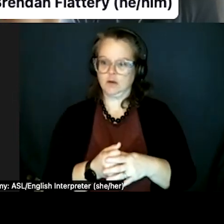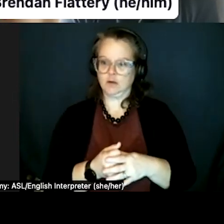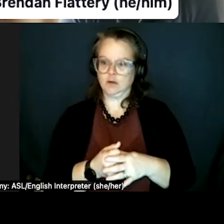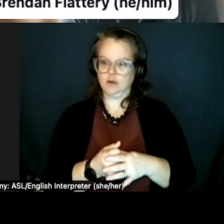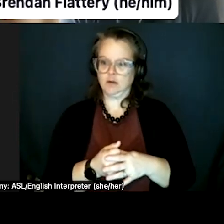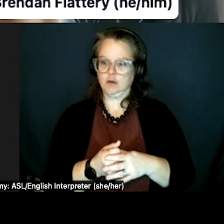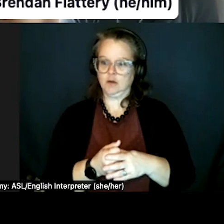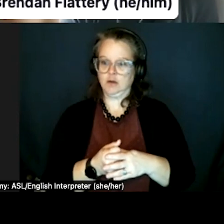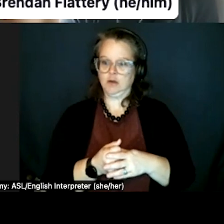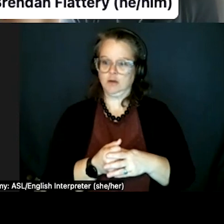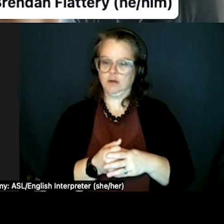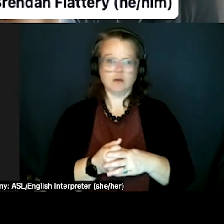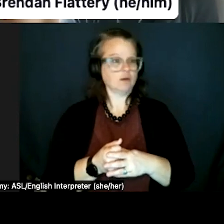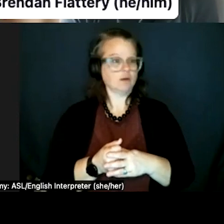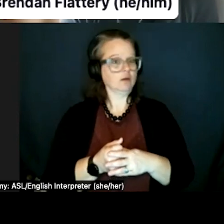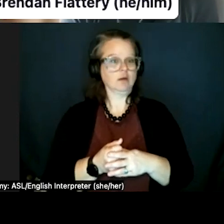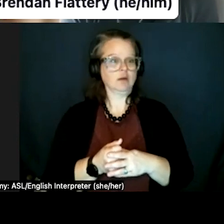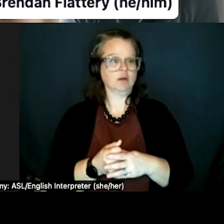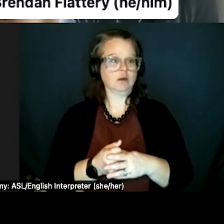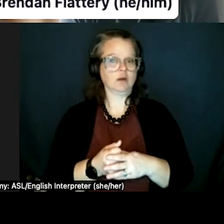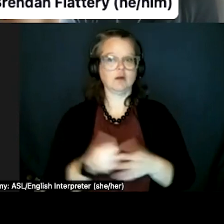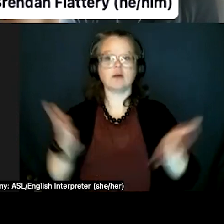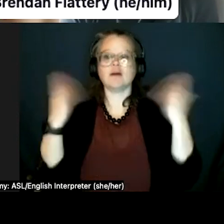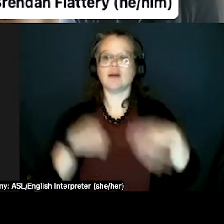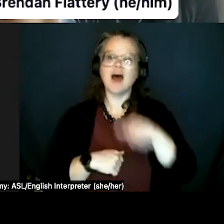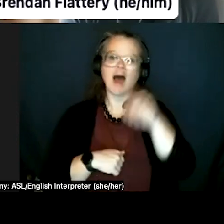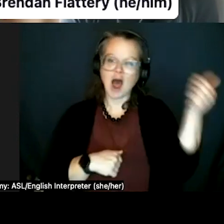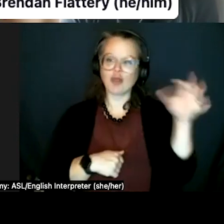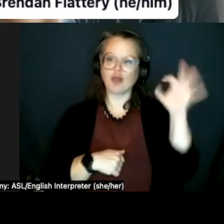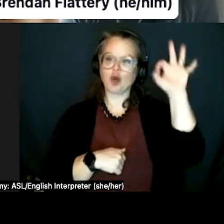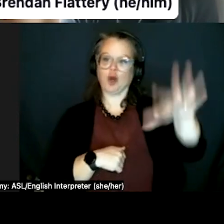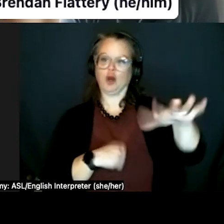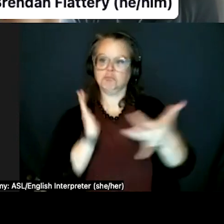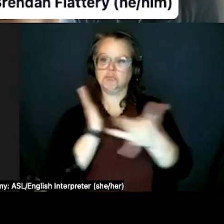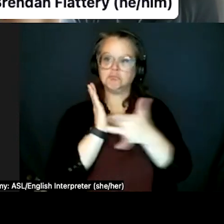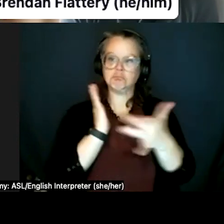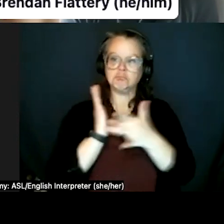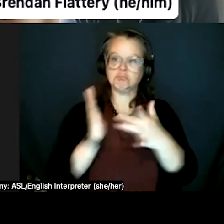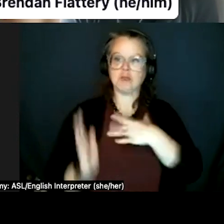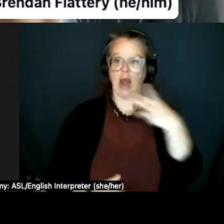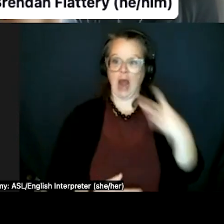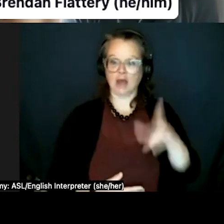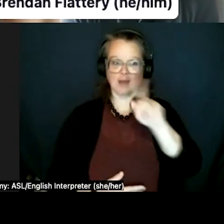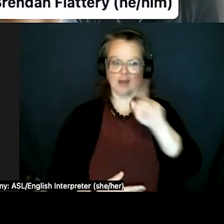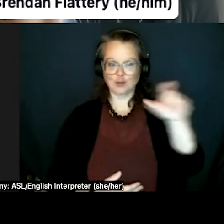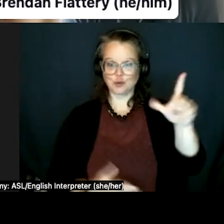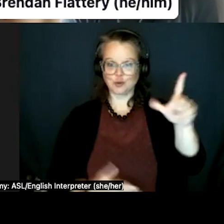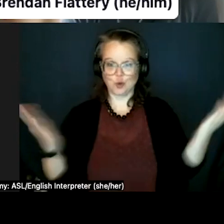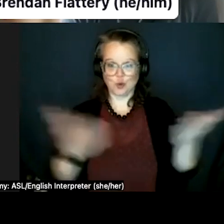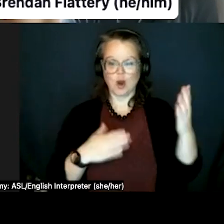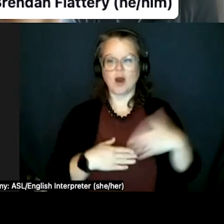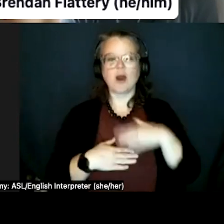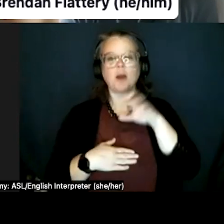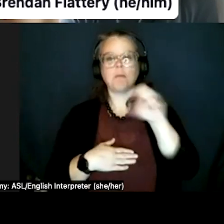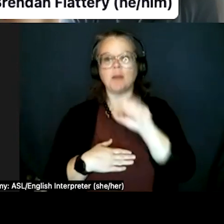Teams is the Microsoft Planner app. This is kind of like a ticketing app to keep track of tasks